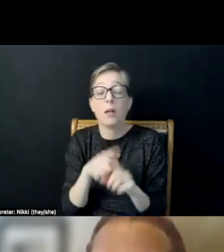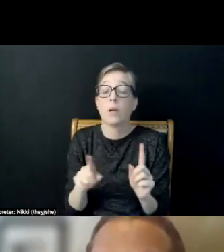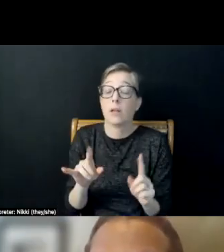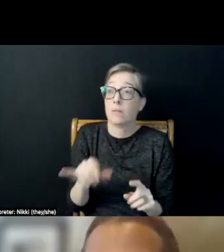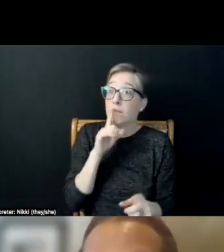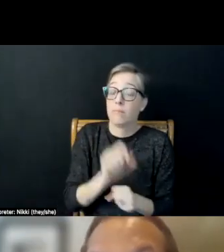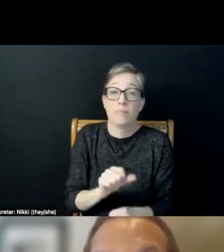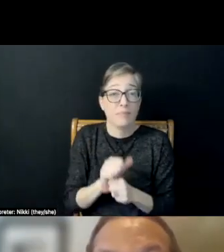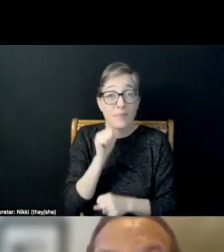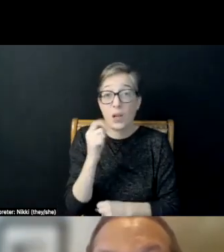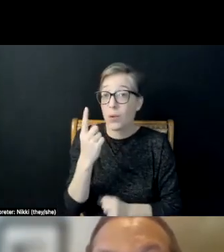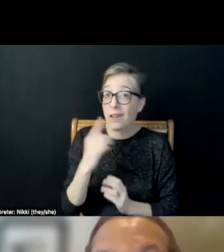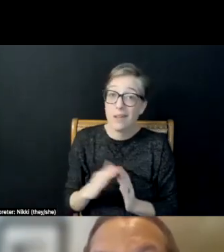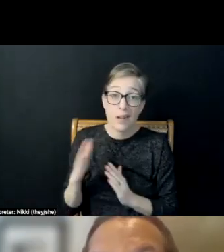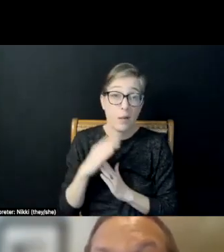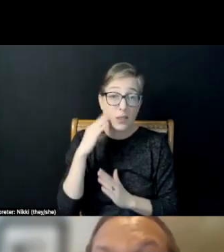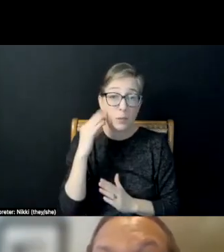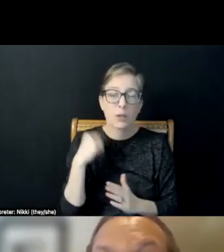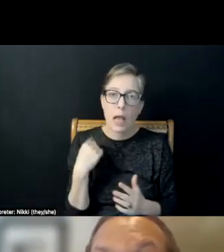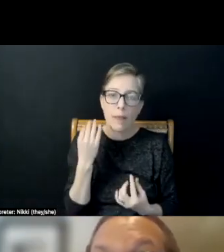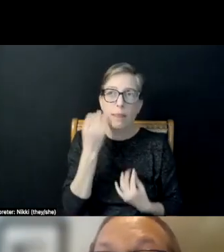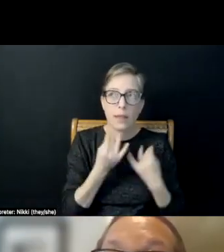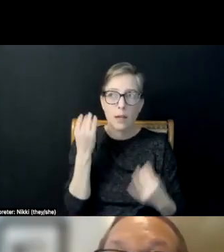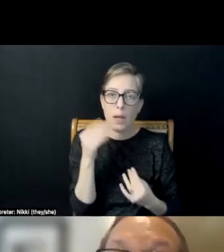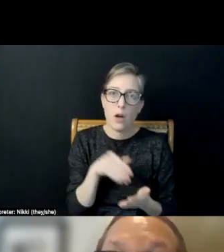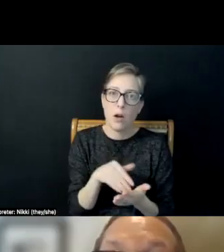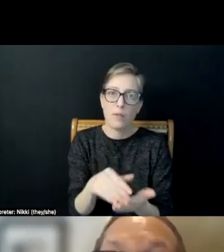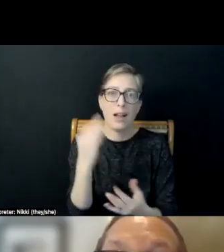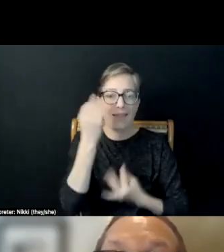about it all the time when I think about how we have to be careful as people with disabilities,